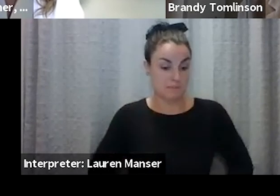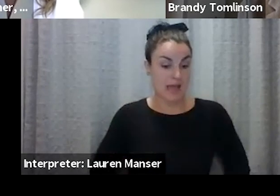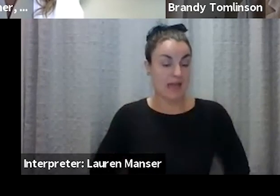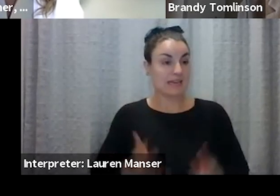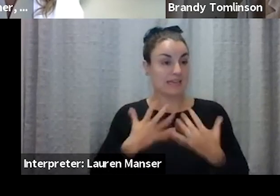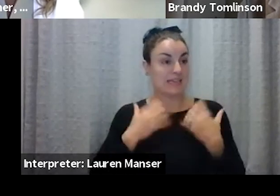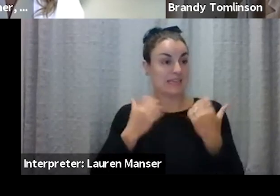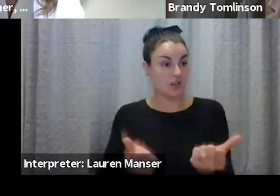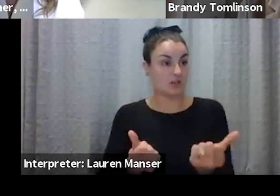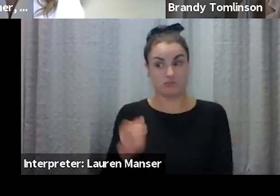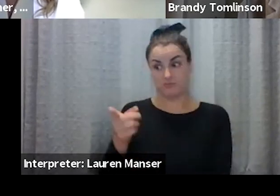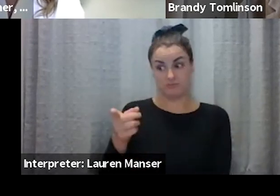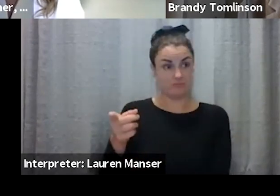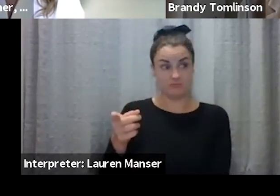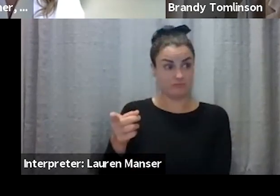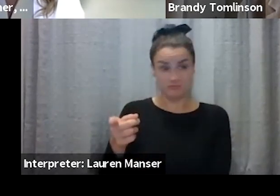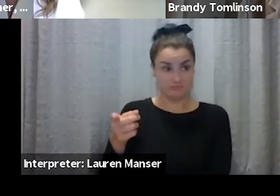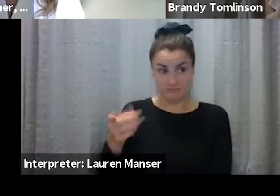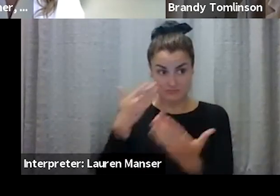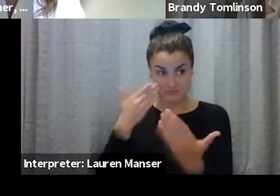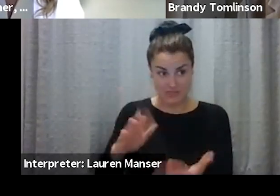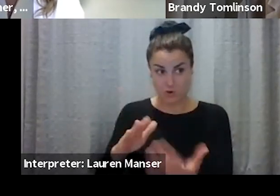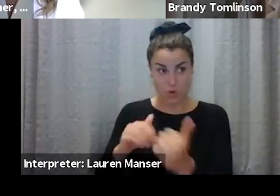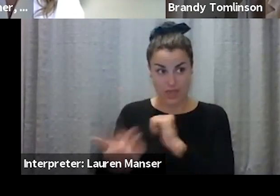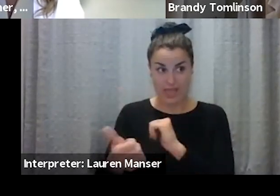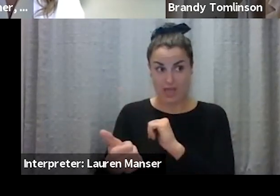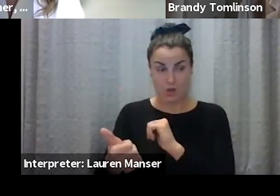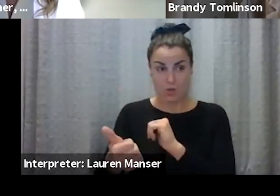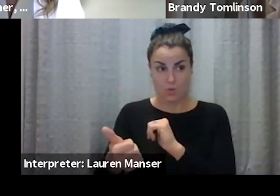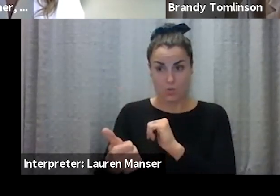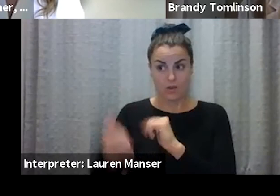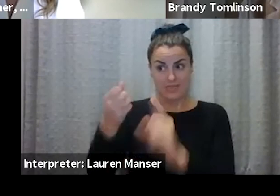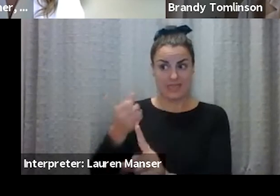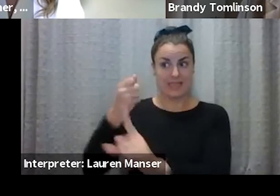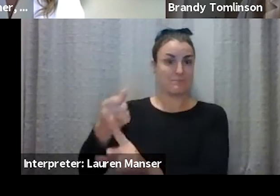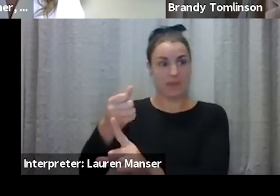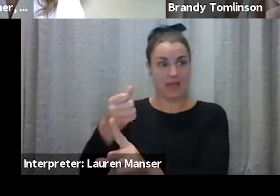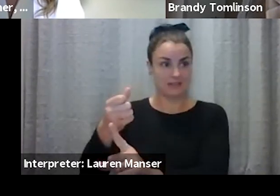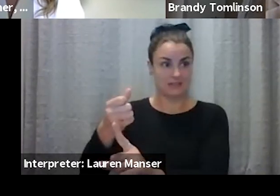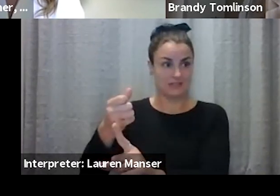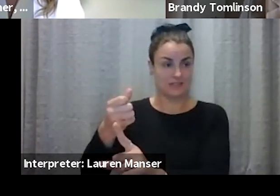as they start to return to work, as they start to return to school, when they get stressed about final exams.